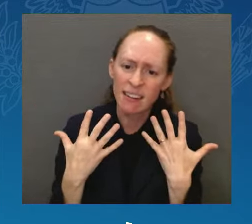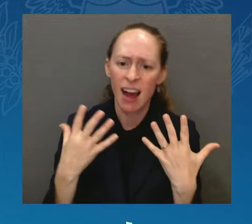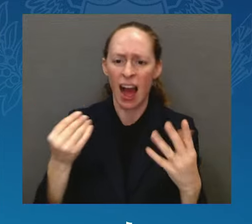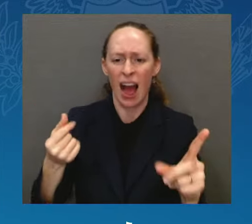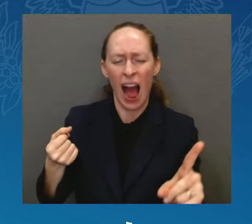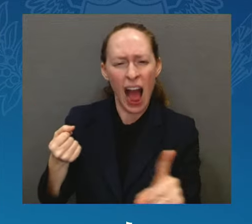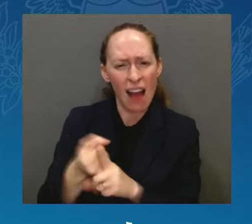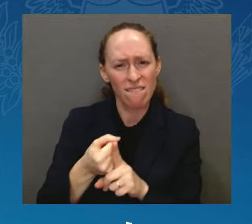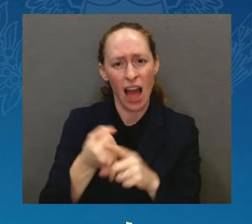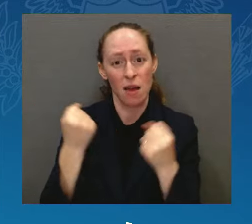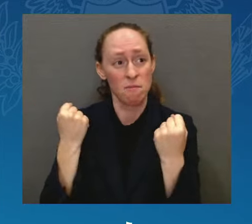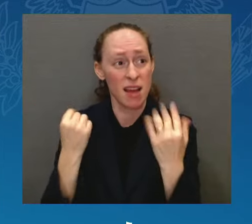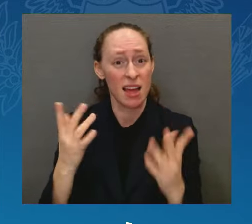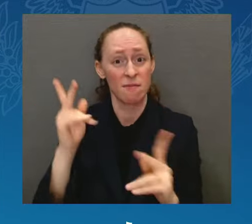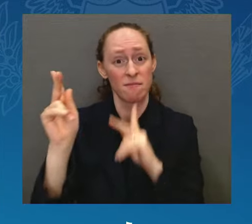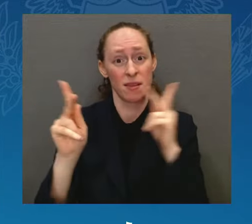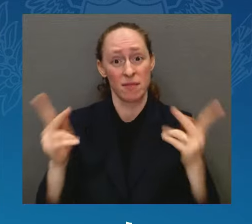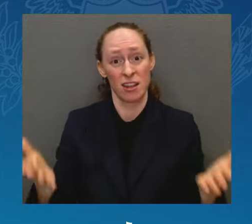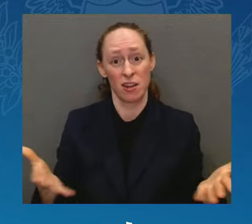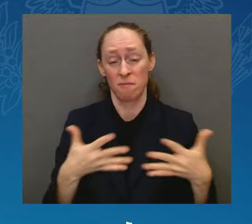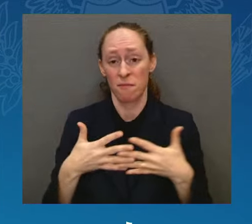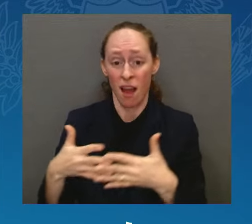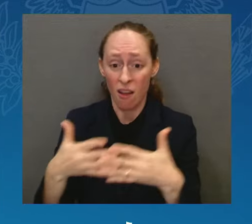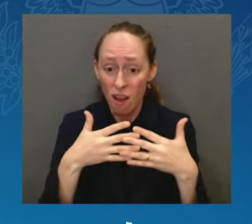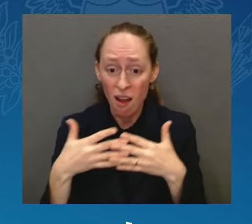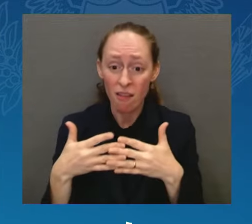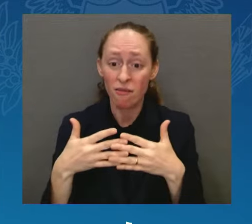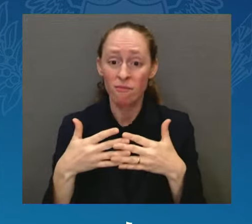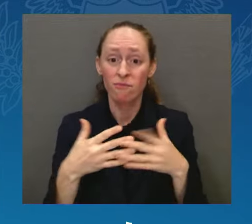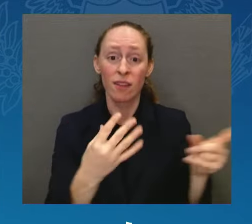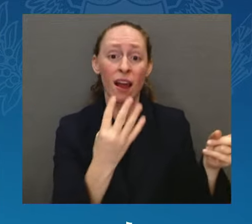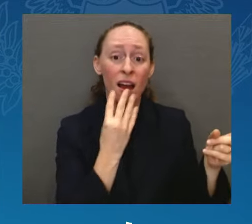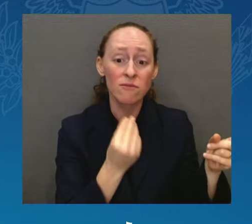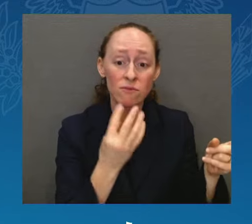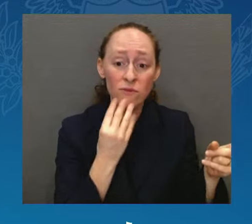in Israel, in Gaza, and around the world.